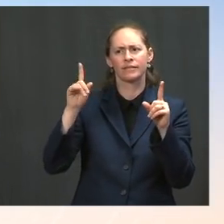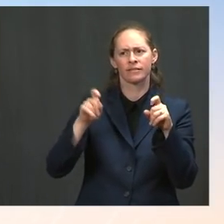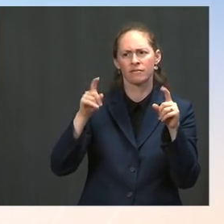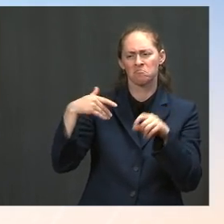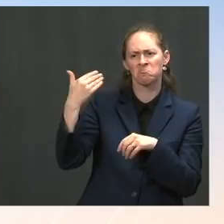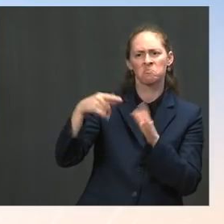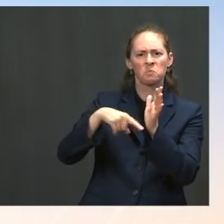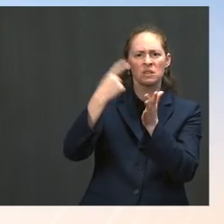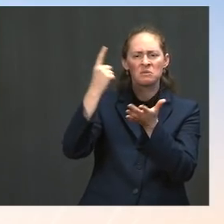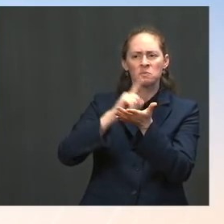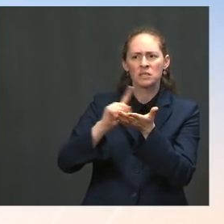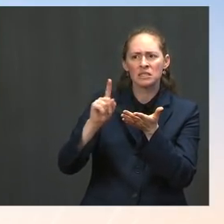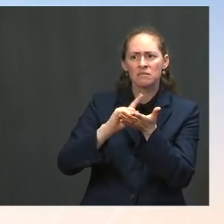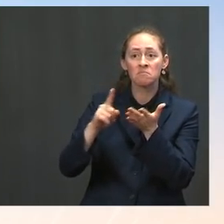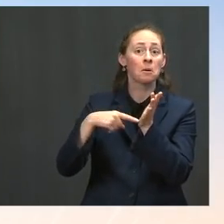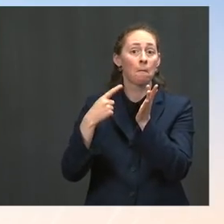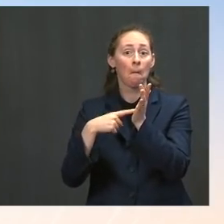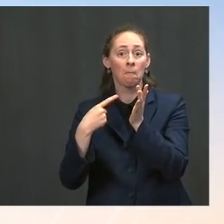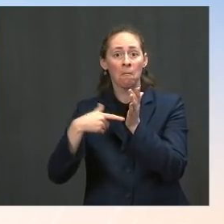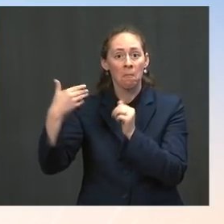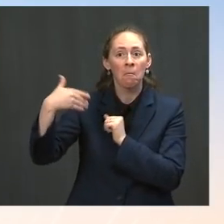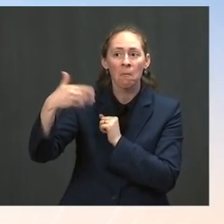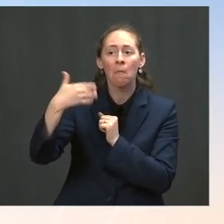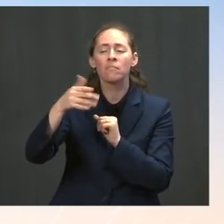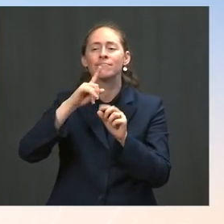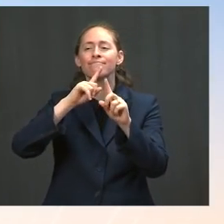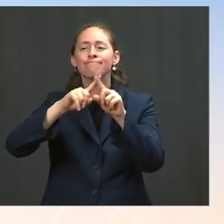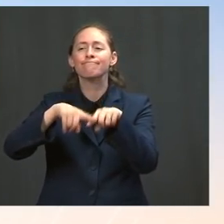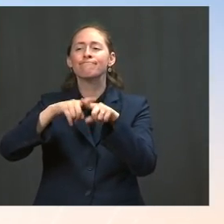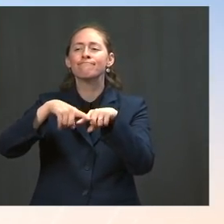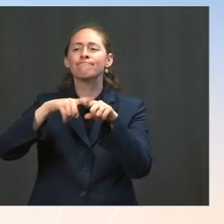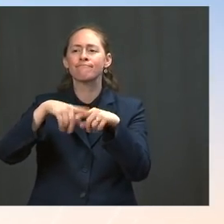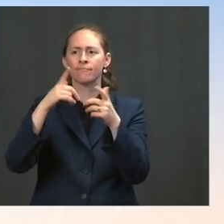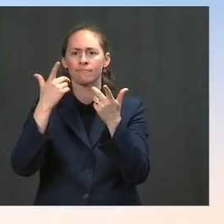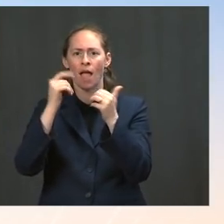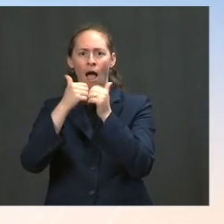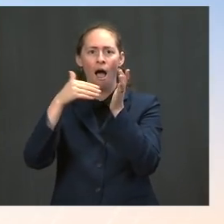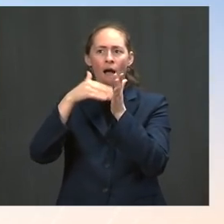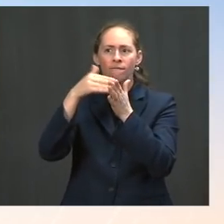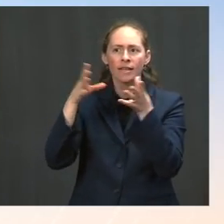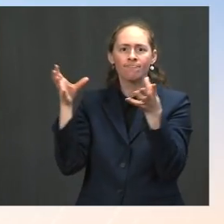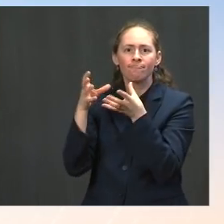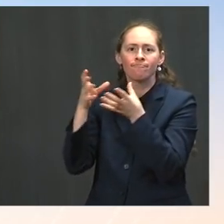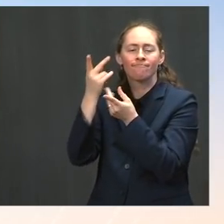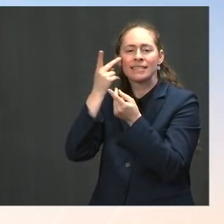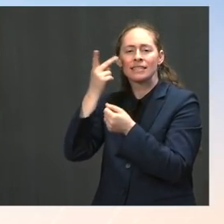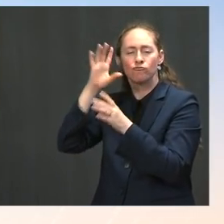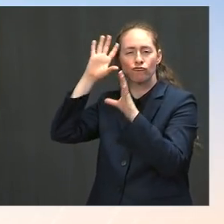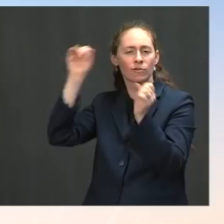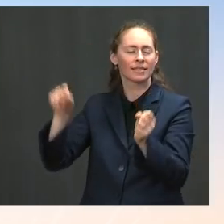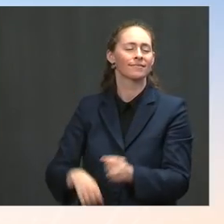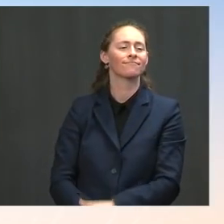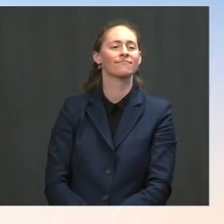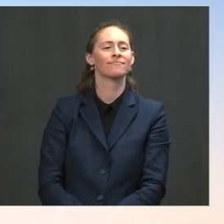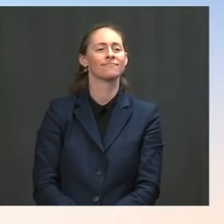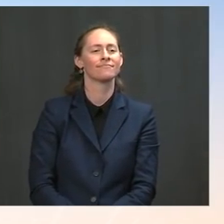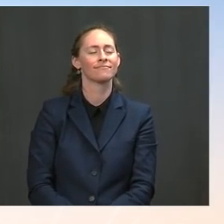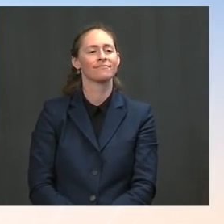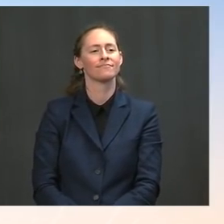depending on their proximity to principals. Go ahead. The Press: Thanks, Jen. On Nord Stream -- Ms. Psaki: Yeah. The Press: -- we're told there's a deal